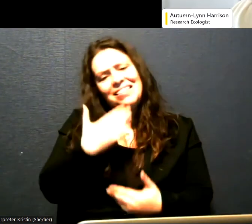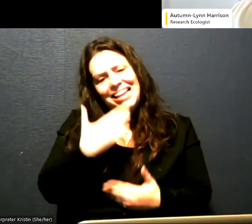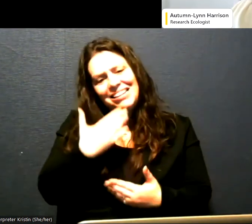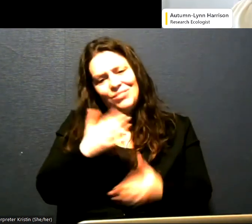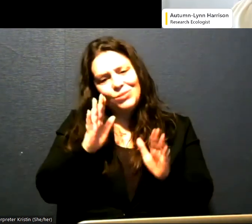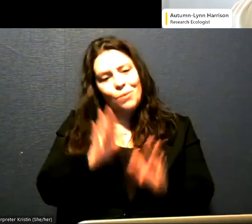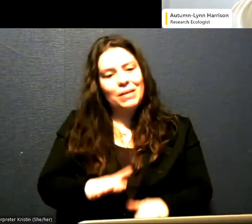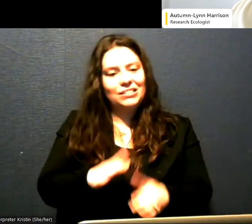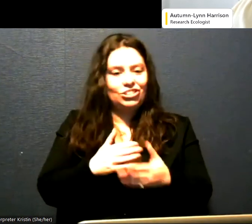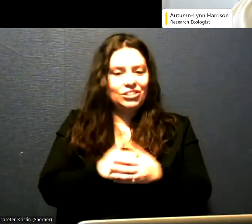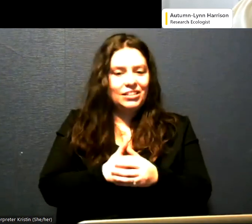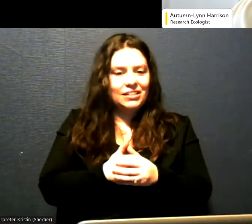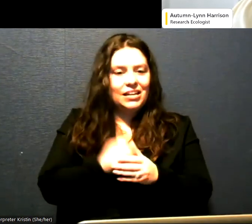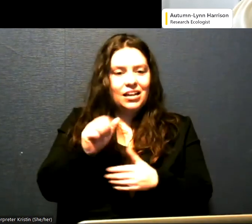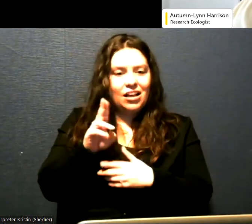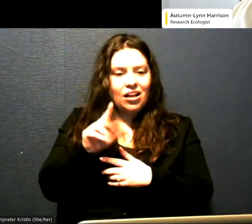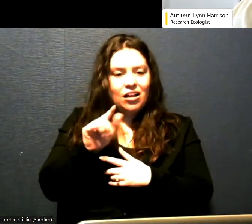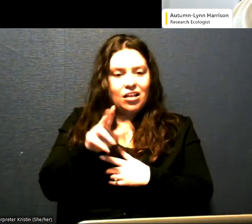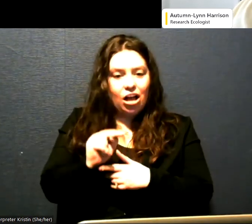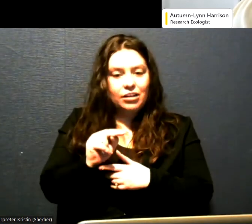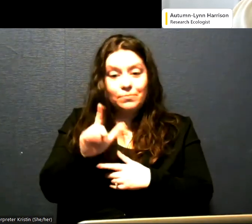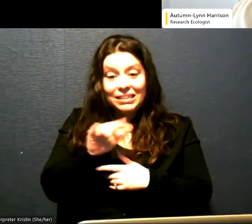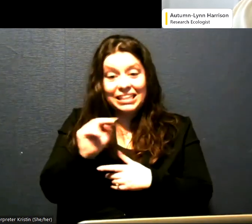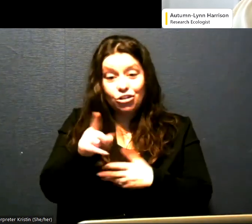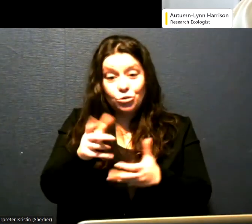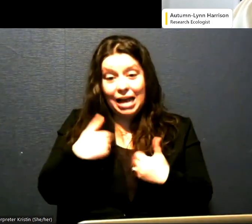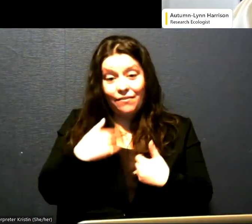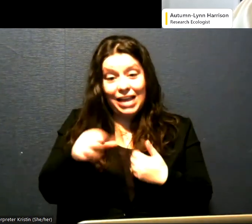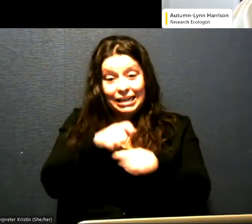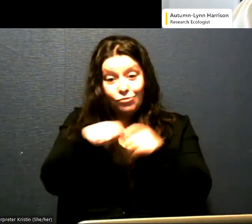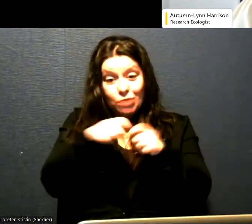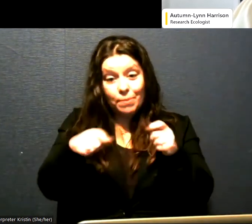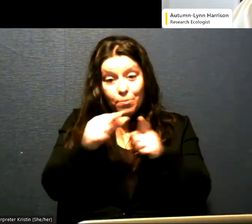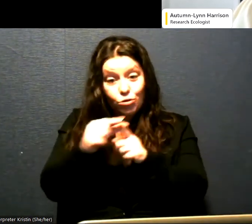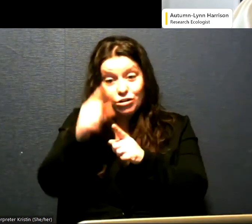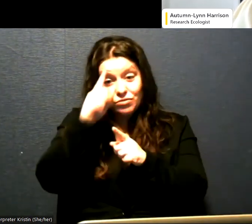with you, if you have any uh words of wisdom for people who are looking to get started. Do you have